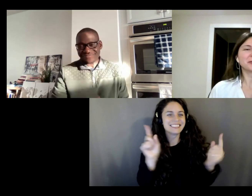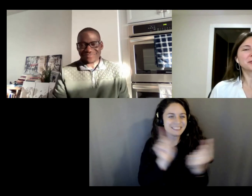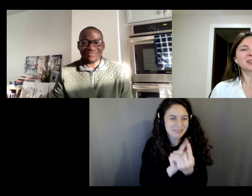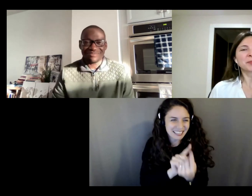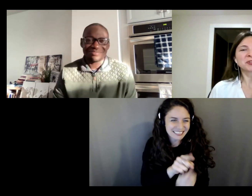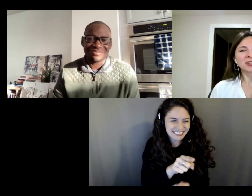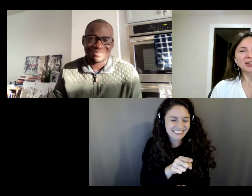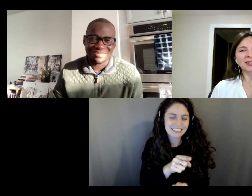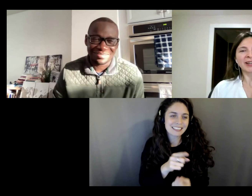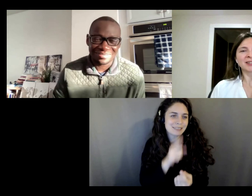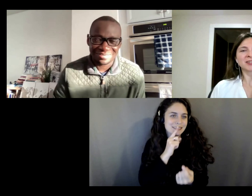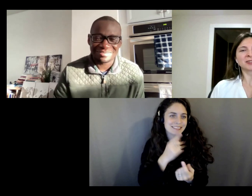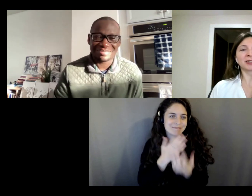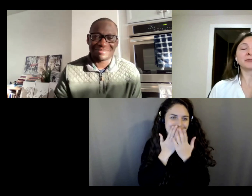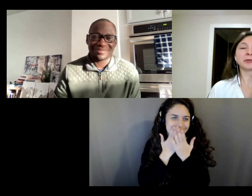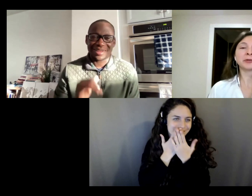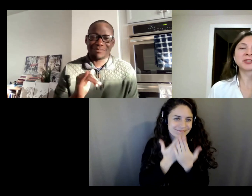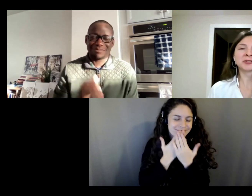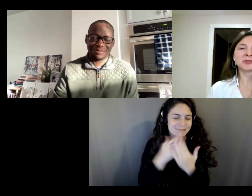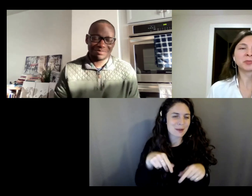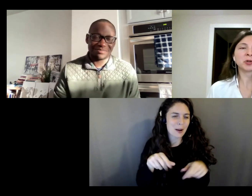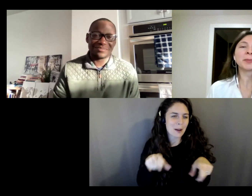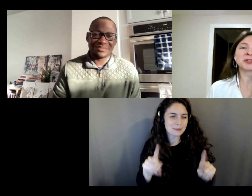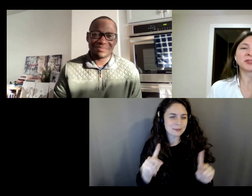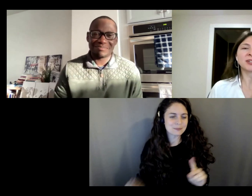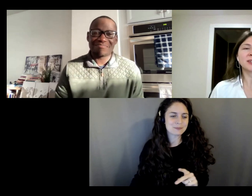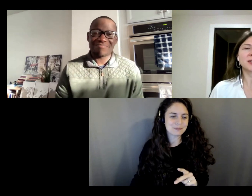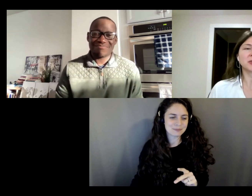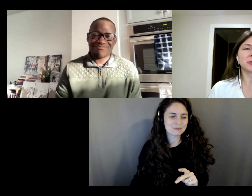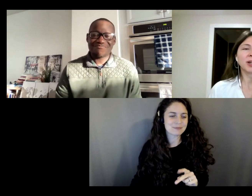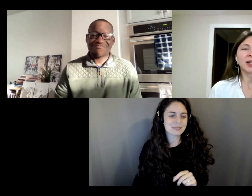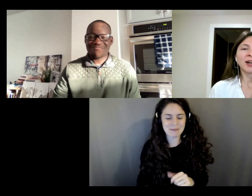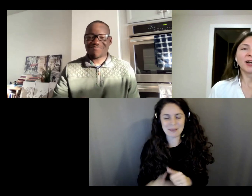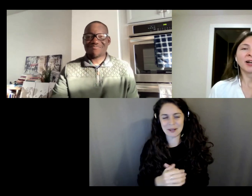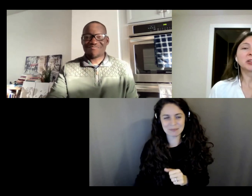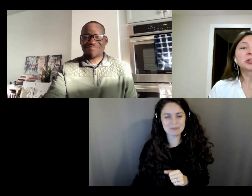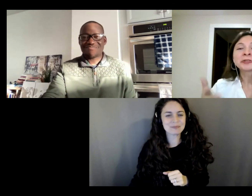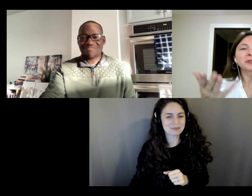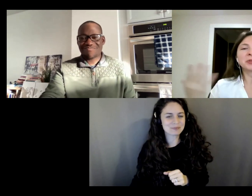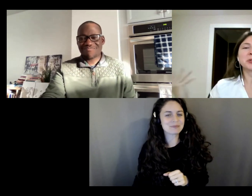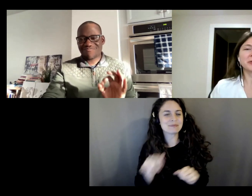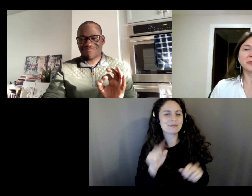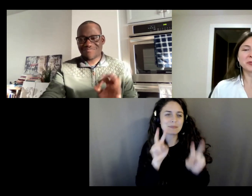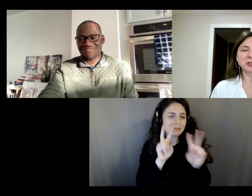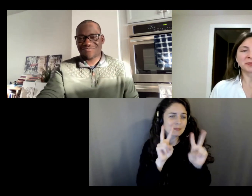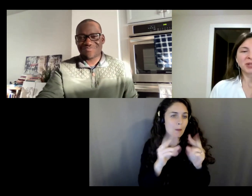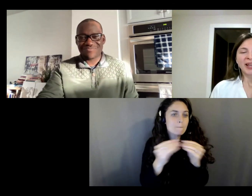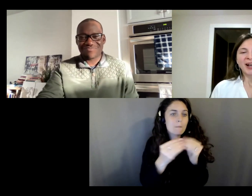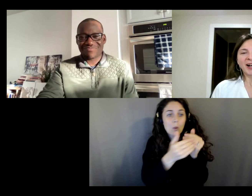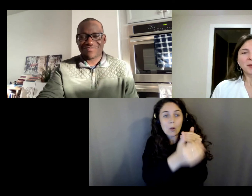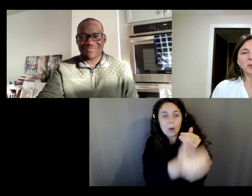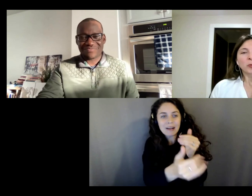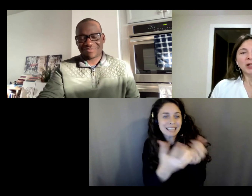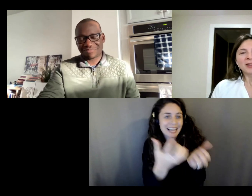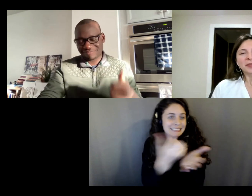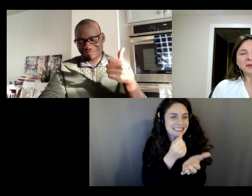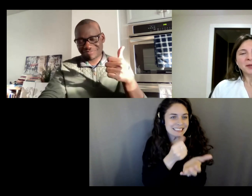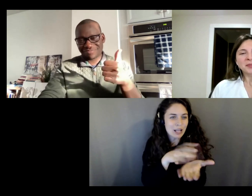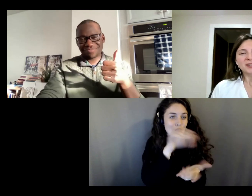for this opportunity and looking forward to more opportunities to learn from you in the future. Same here. >> ASHLEY HOLBEN: Well, that wraps it